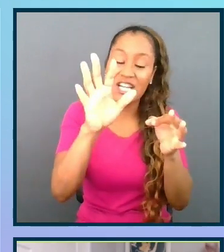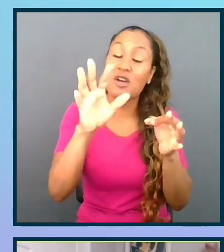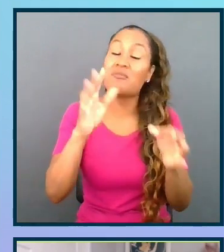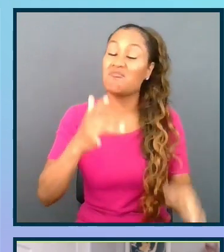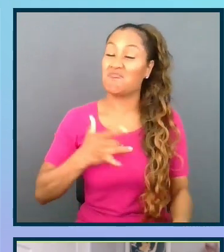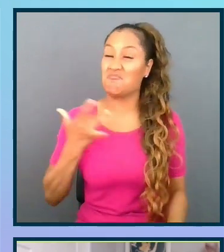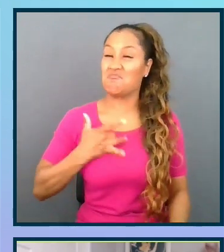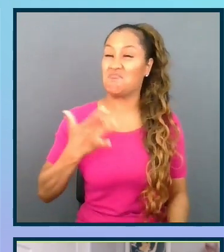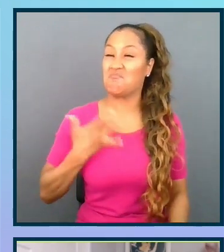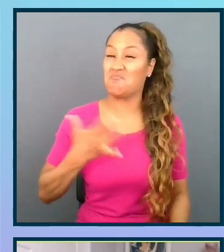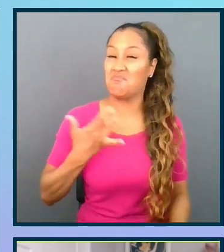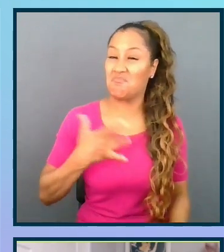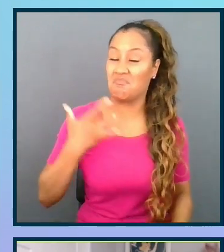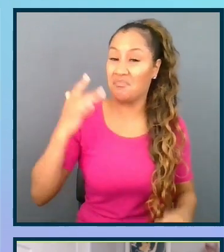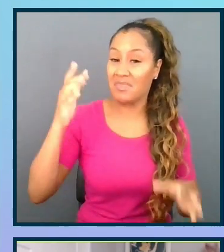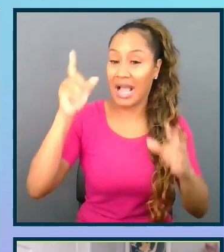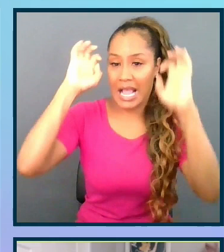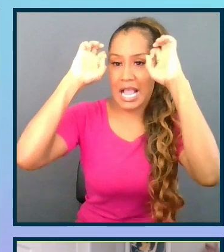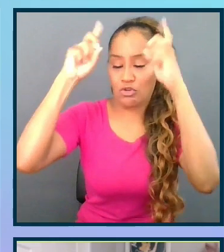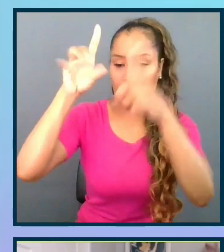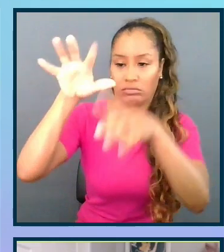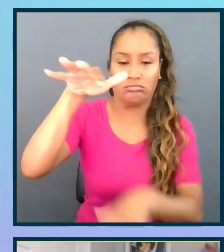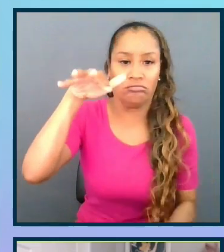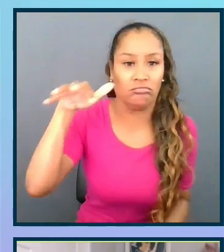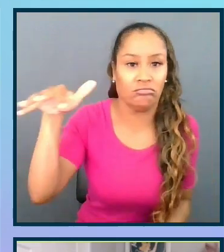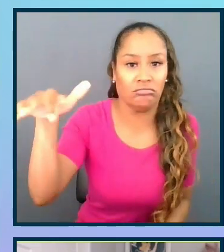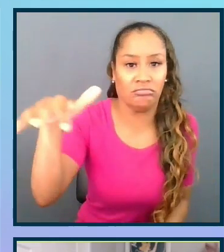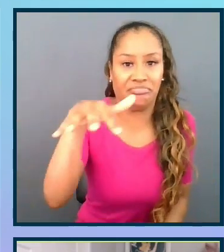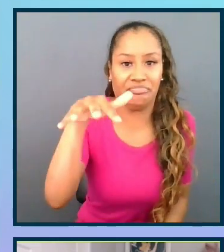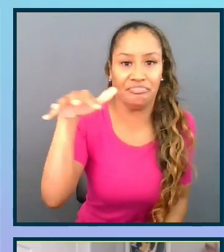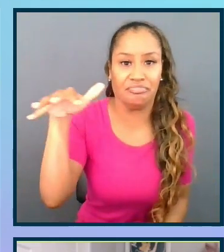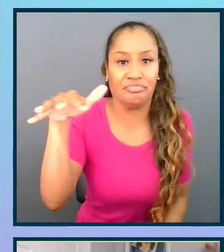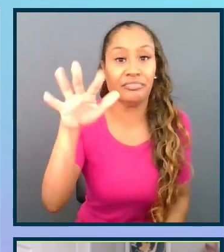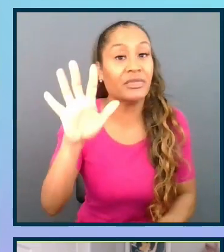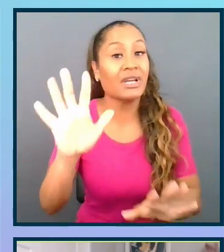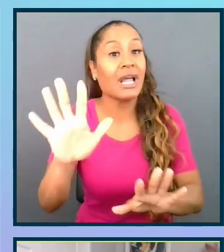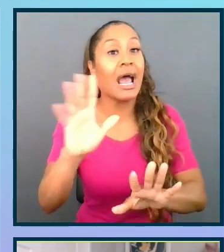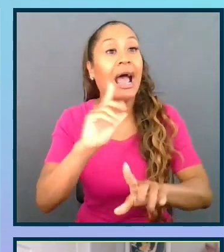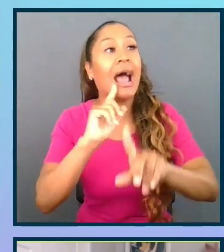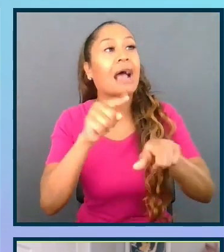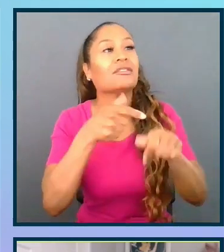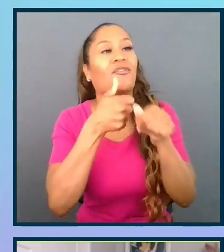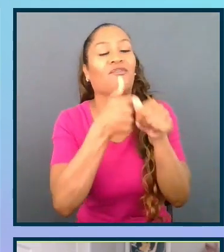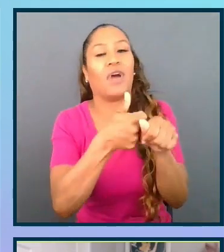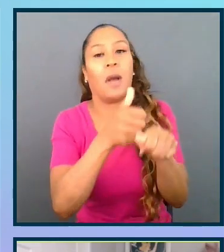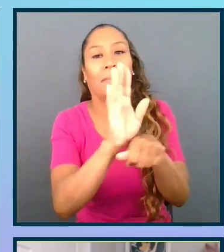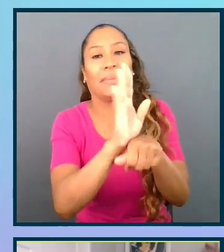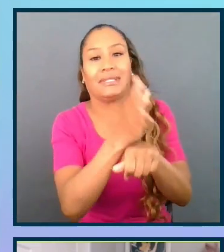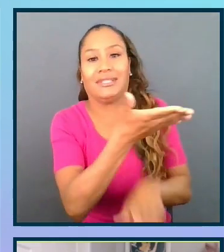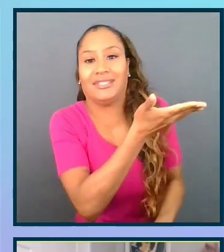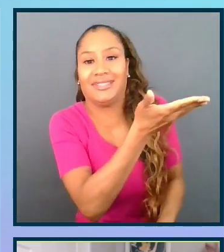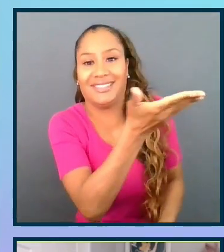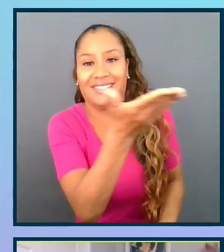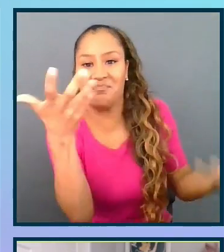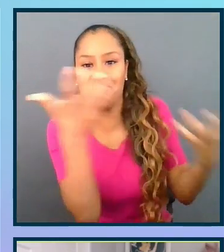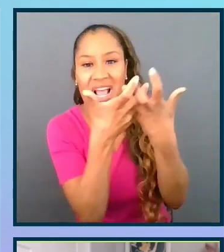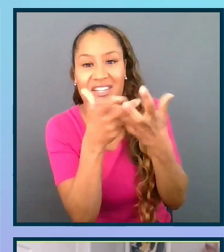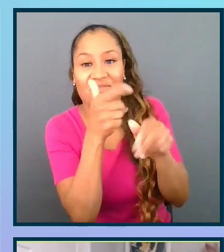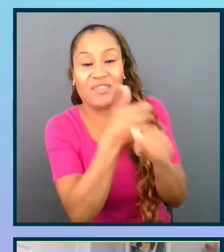that our educational institutions are responding in part to industry practice, or again, a lack thereof.